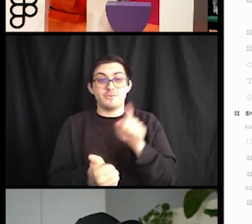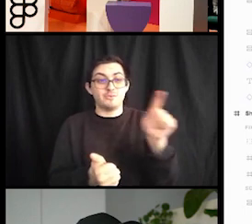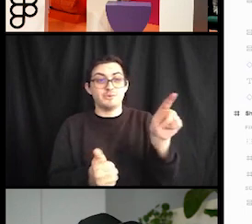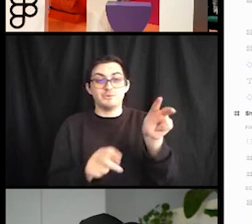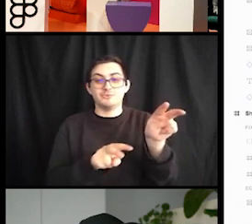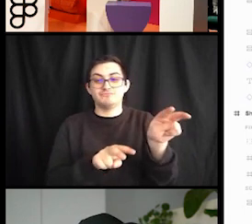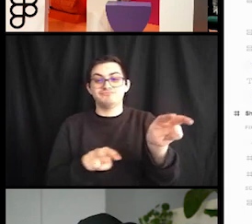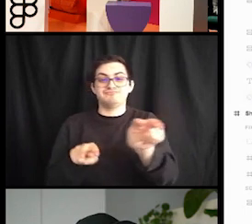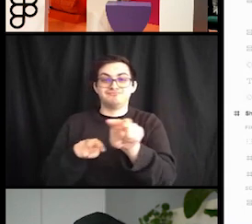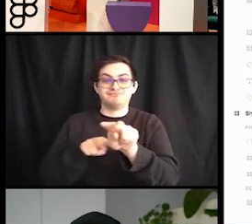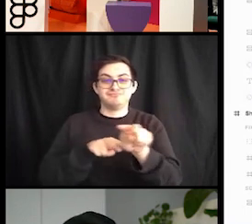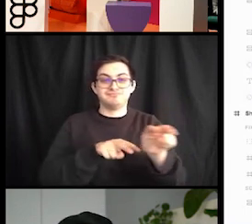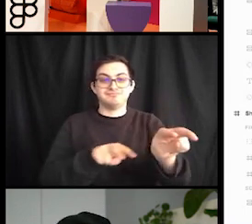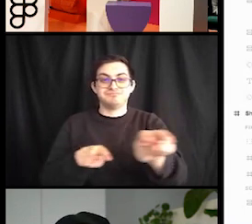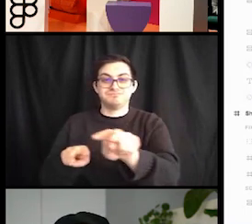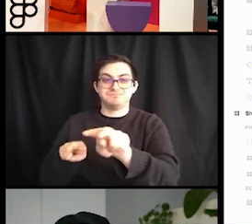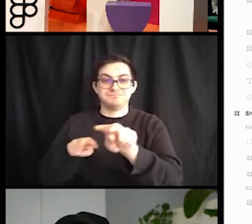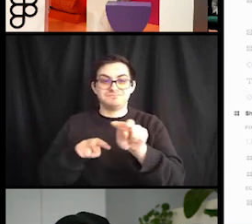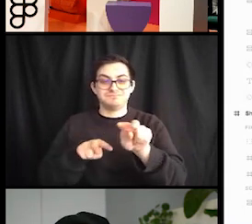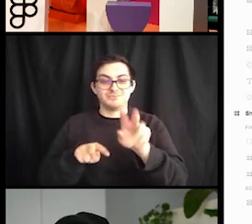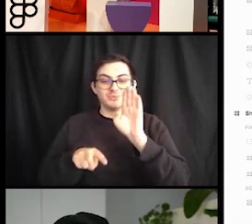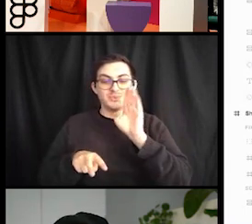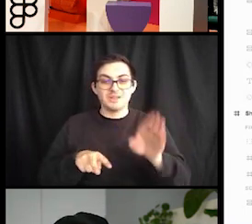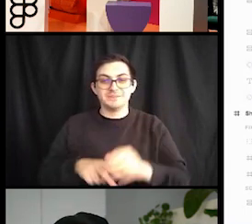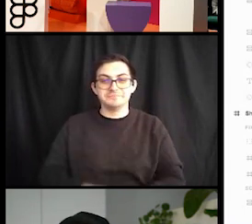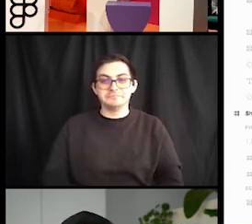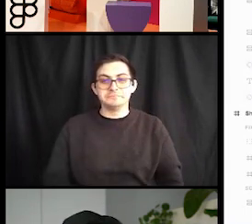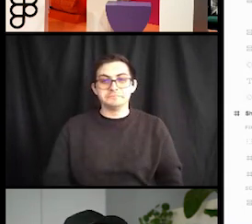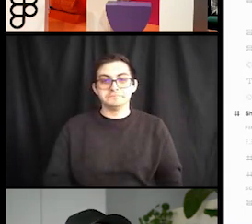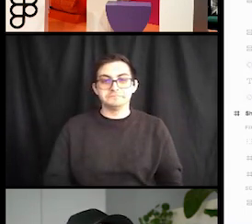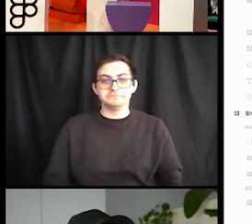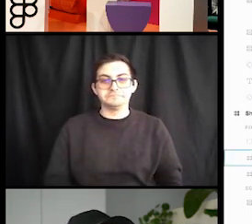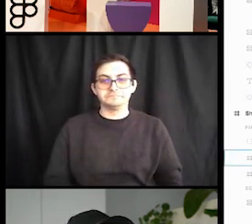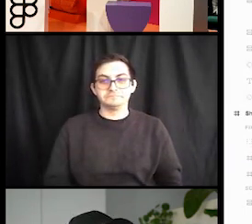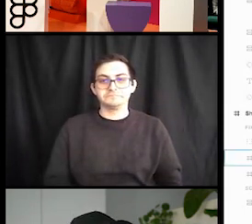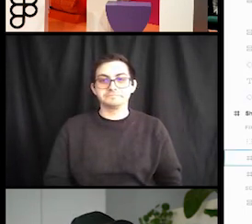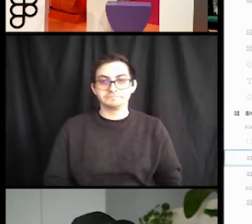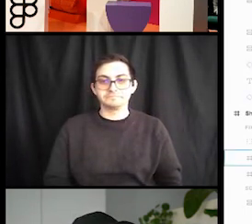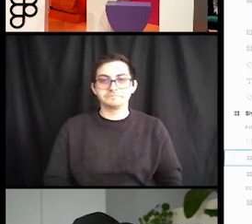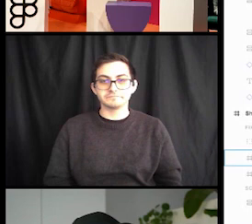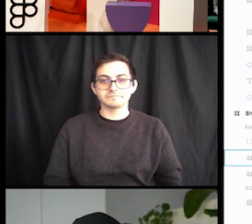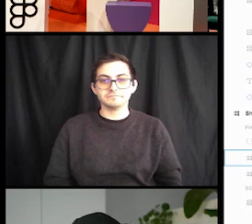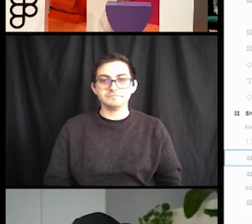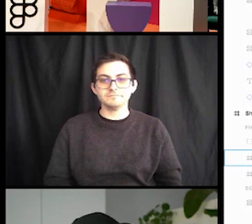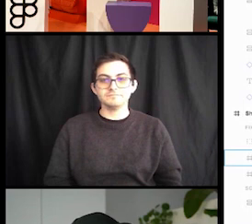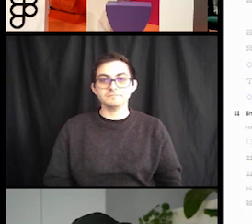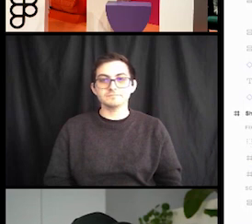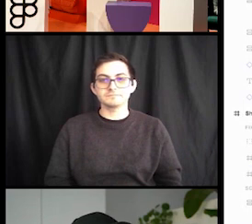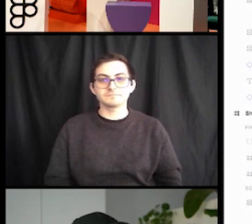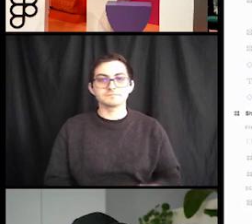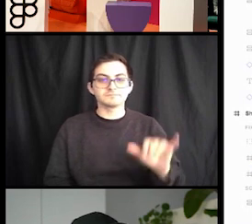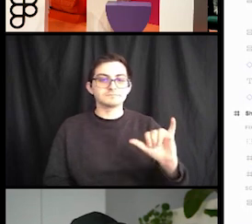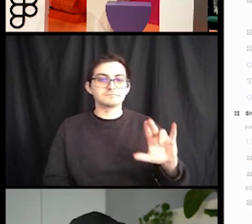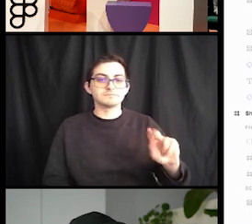OK so maybe let's say that I'll make a little edit here as well, something like that.